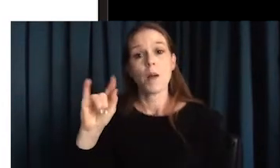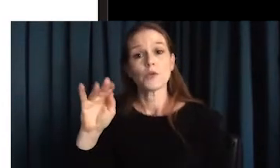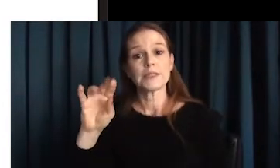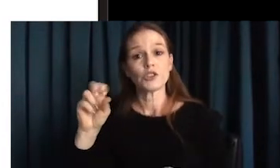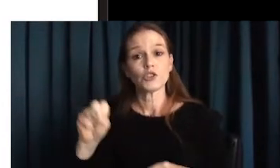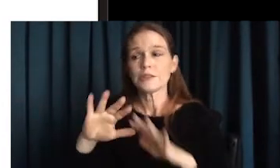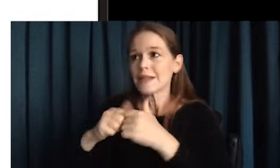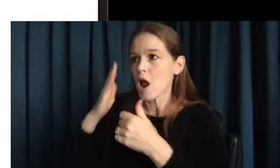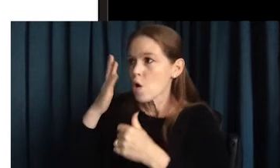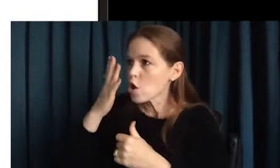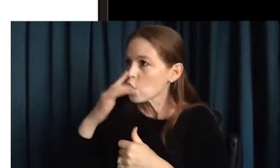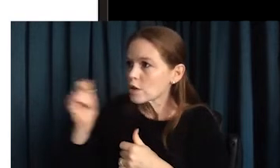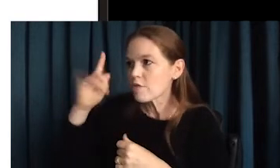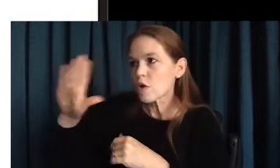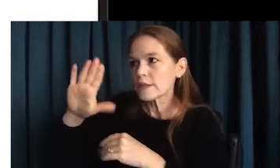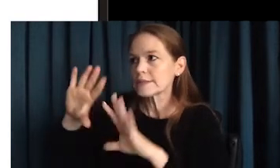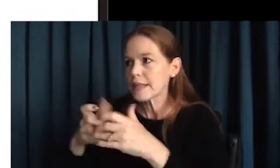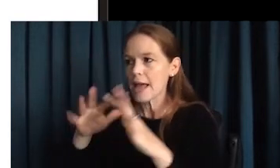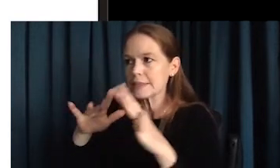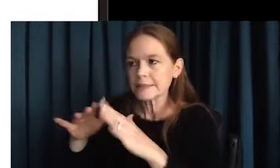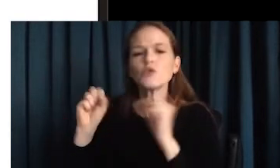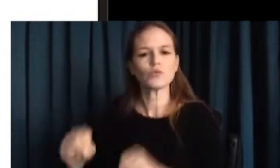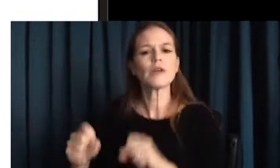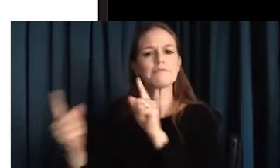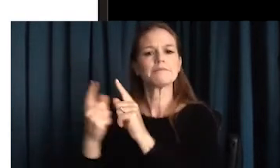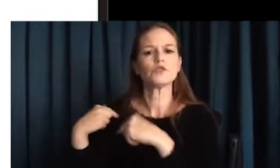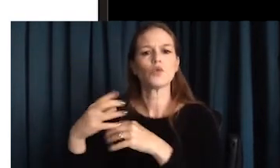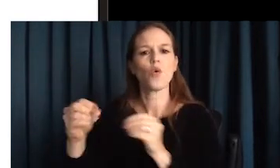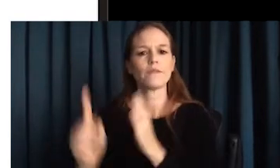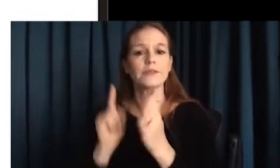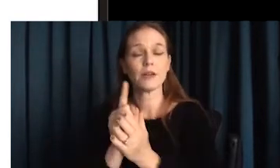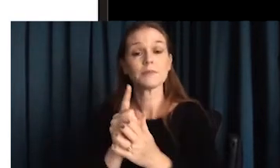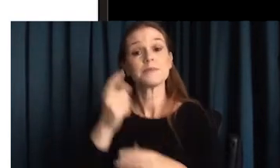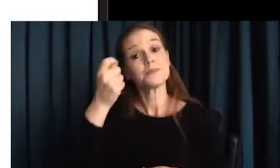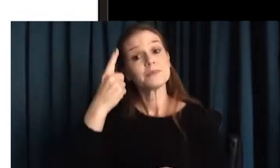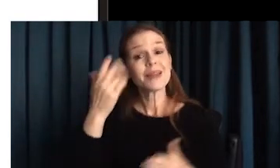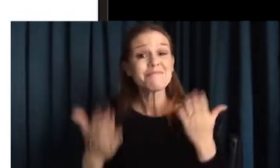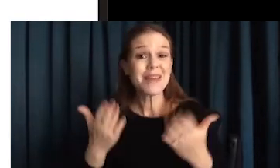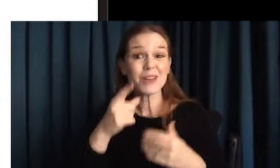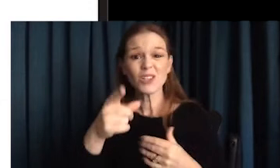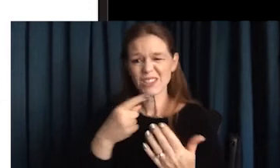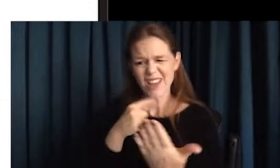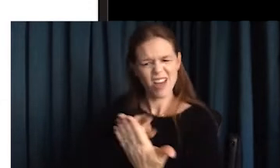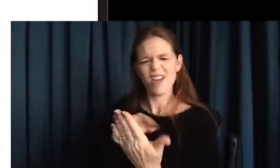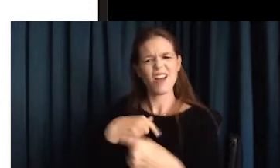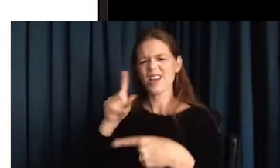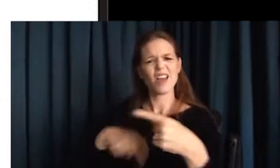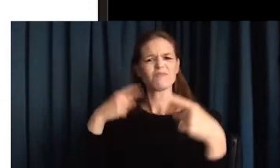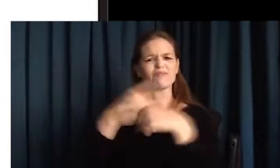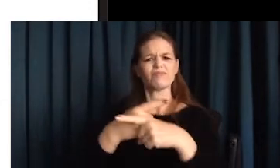you could always meet with him during office hours as well. It could be that the office hours provided are not conducive to your schedule,